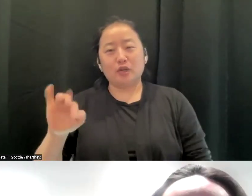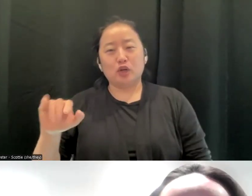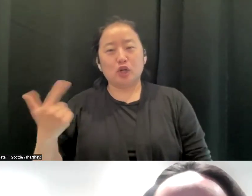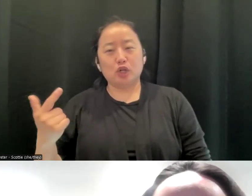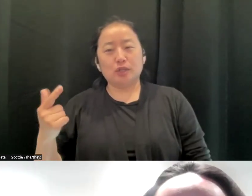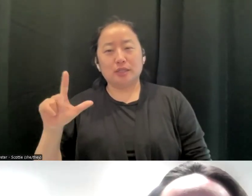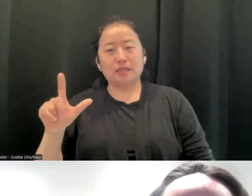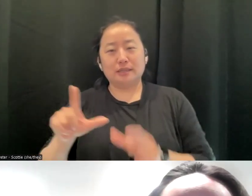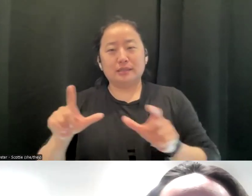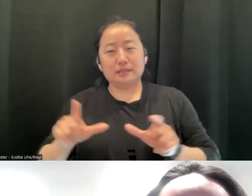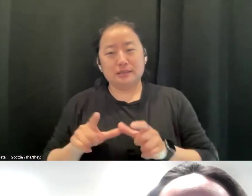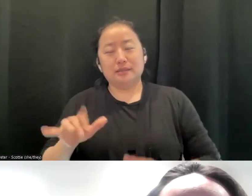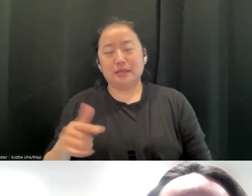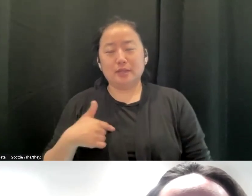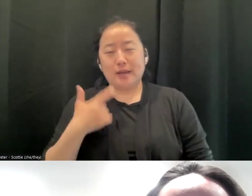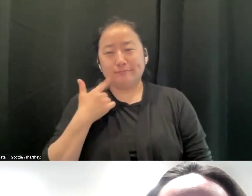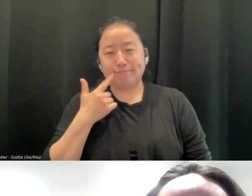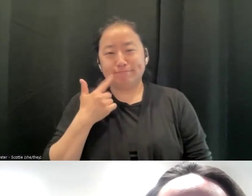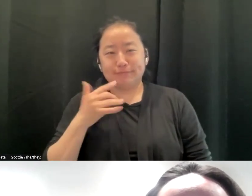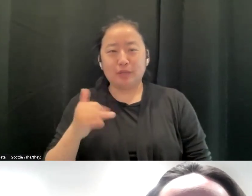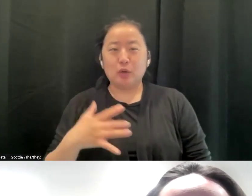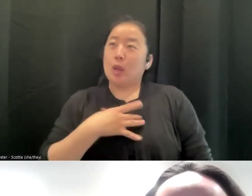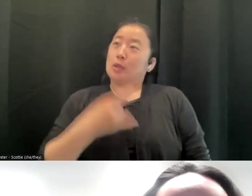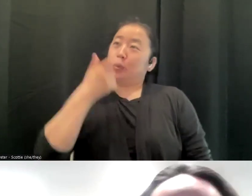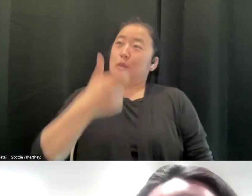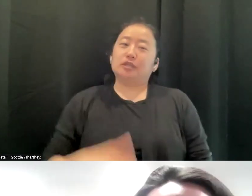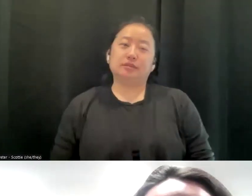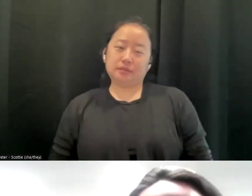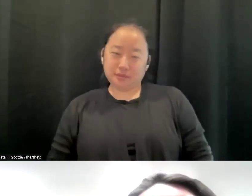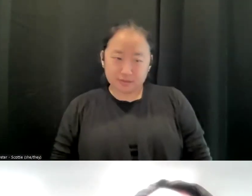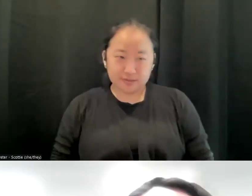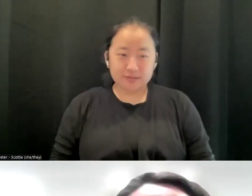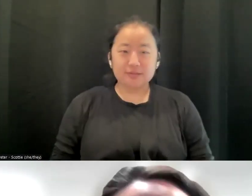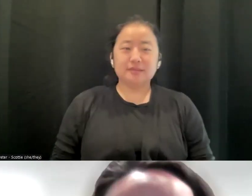chuckle when I hear, oh, I like to watch it. >> Melinda: So they have a fan in New York.